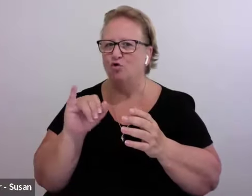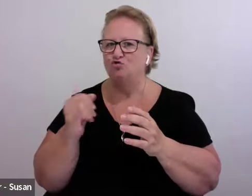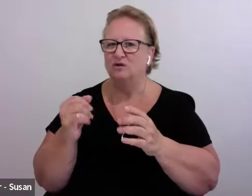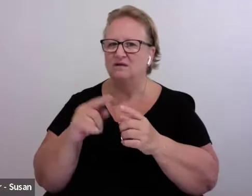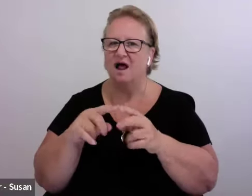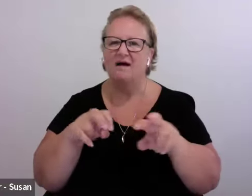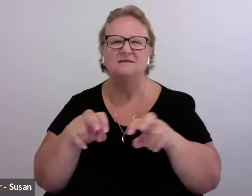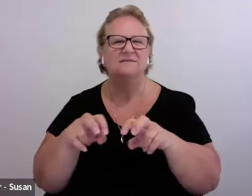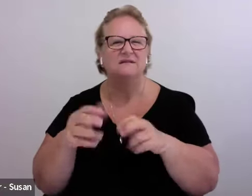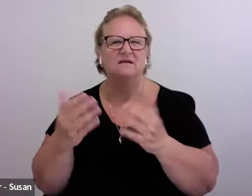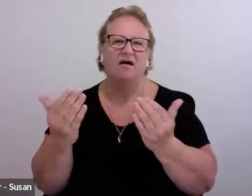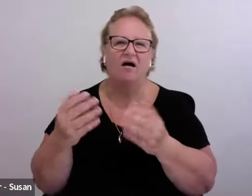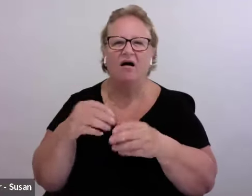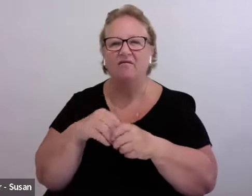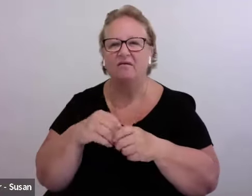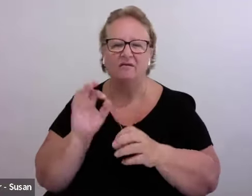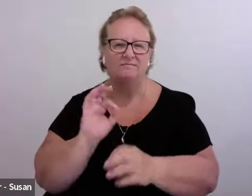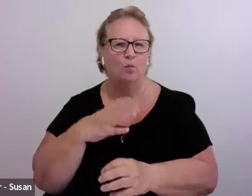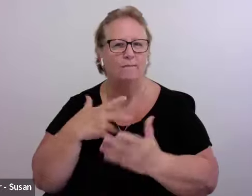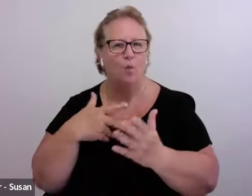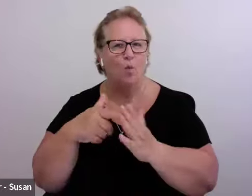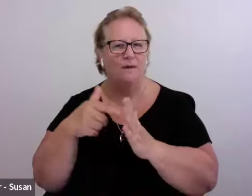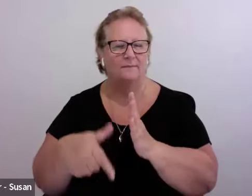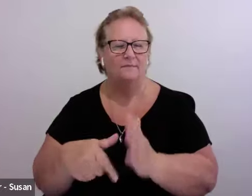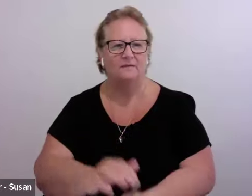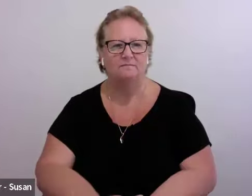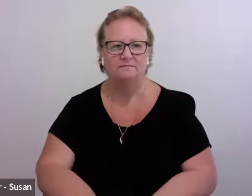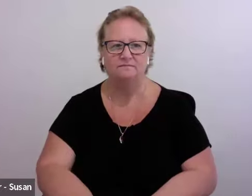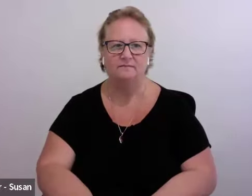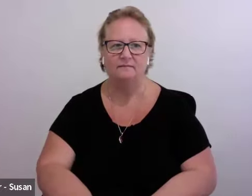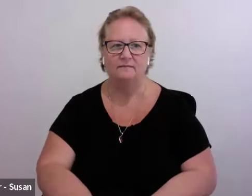leadership is embedded across governance and delivery not